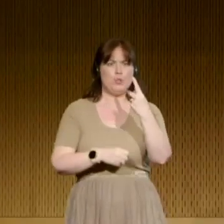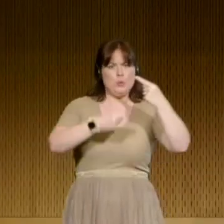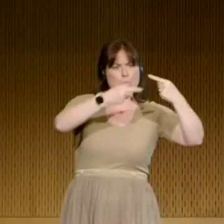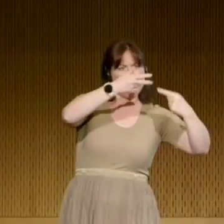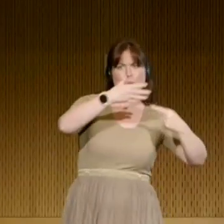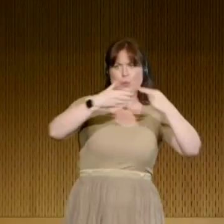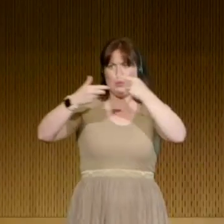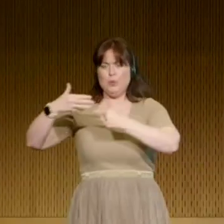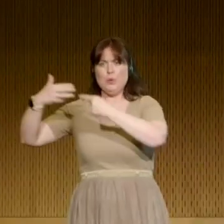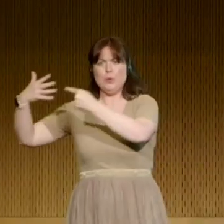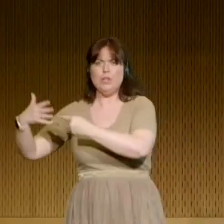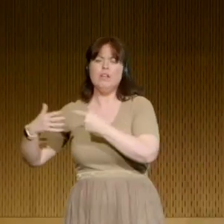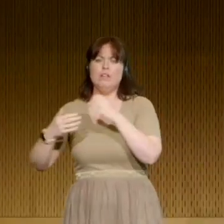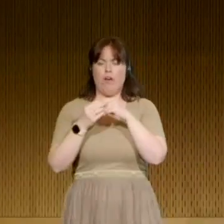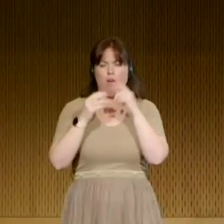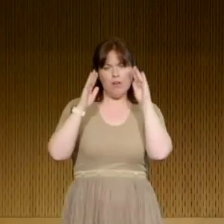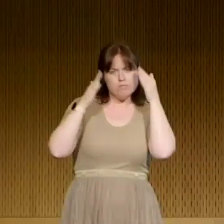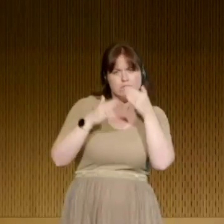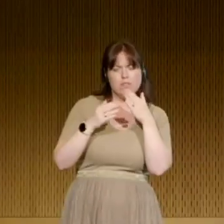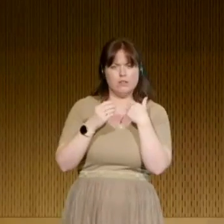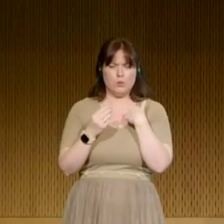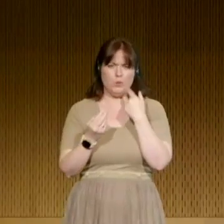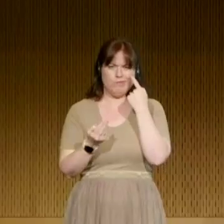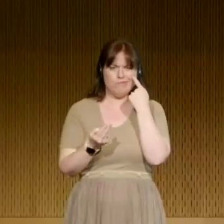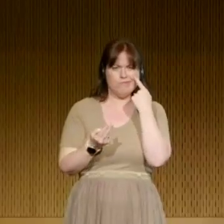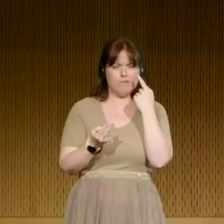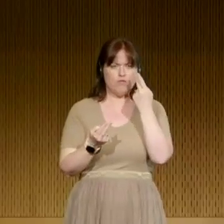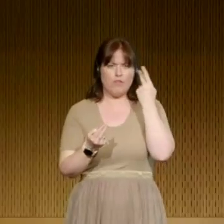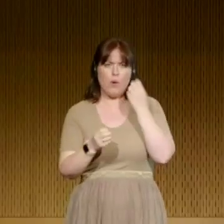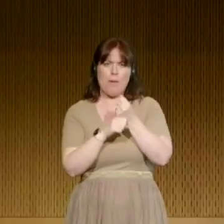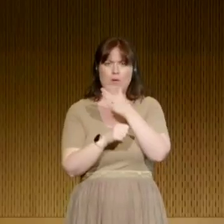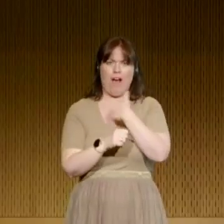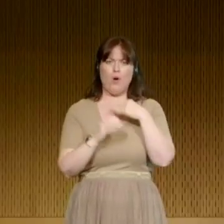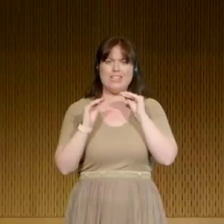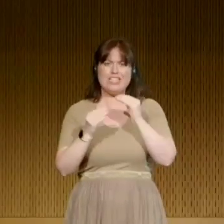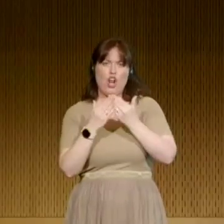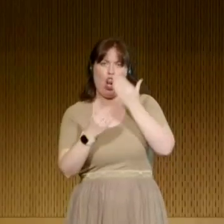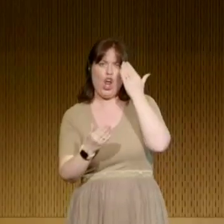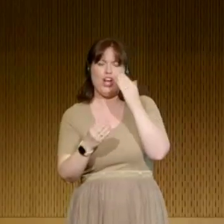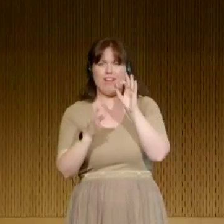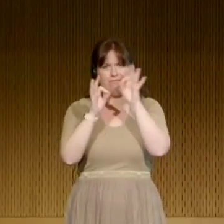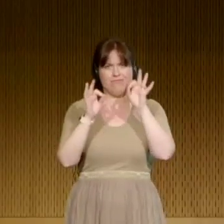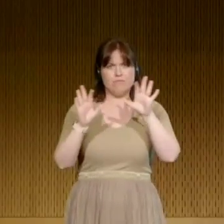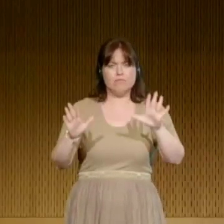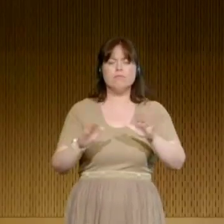learning, assessment, and feedback environment. And not there's not one teaching and learning